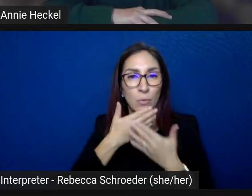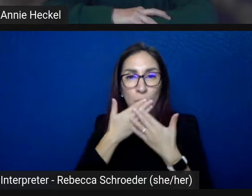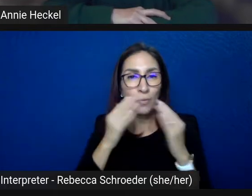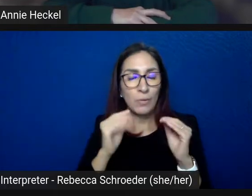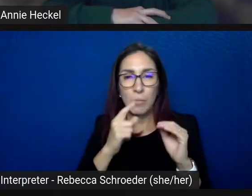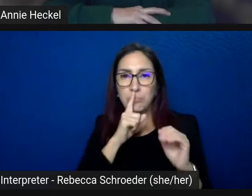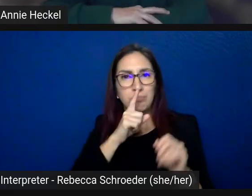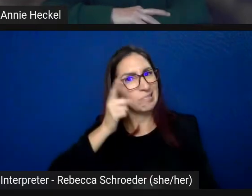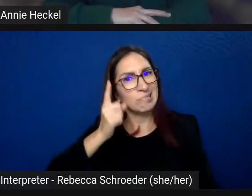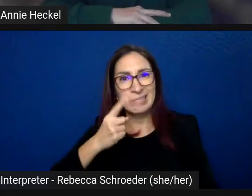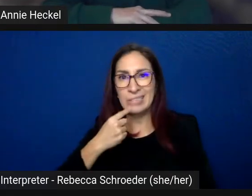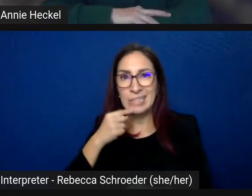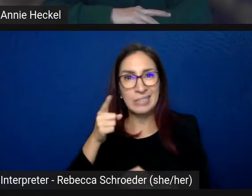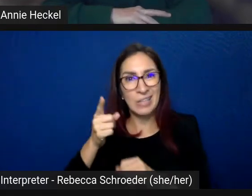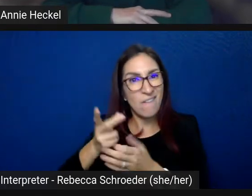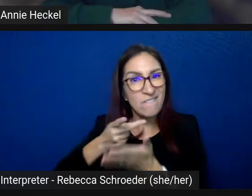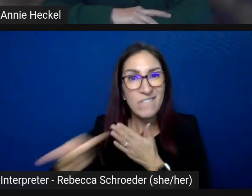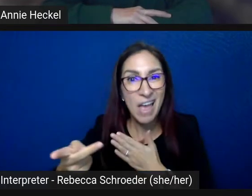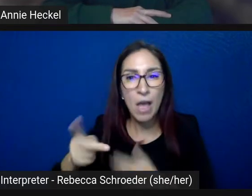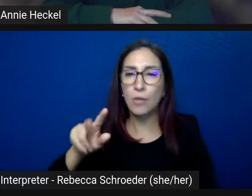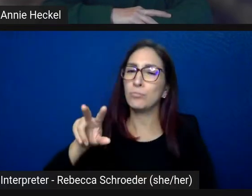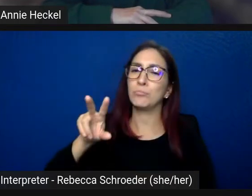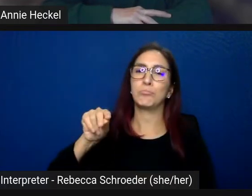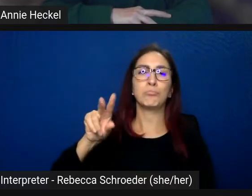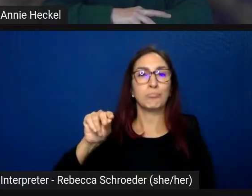They're just cognitive overload.